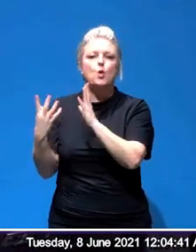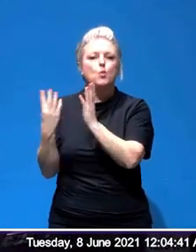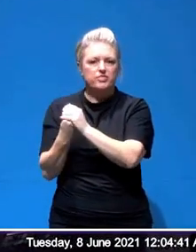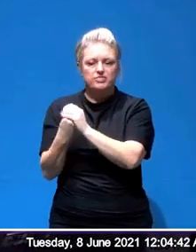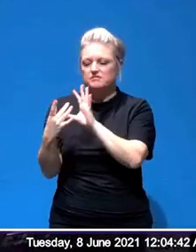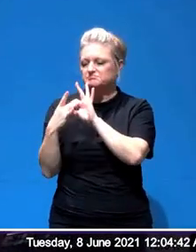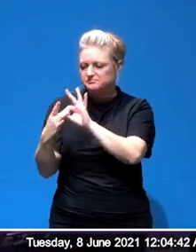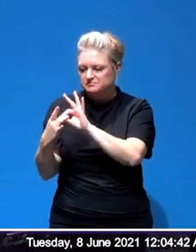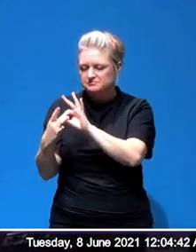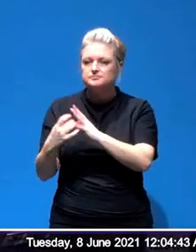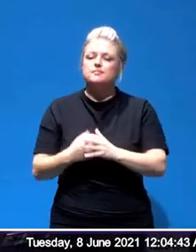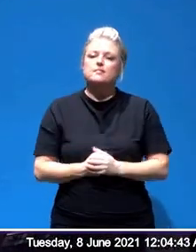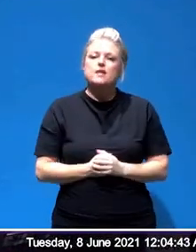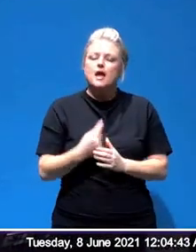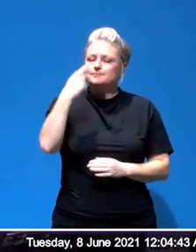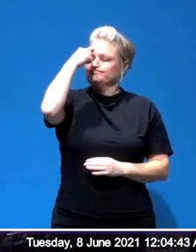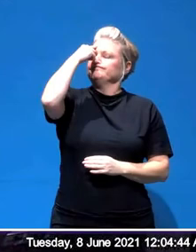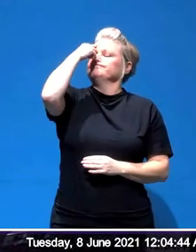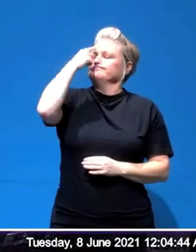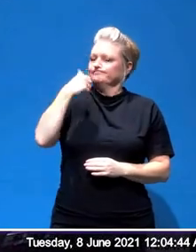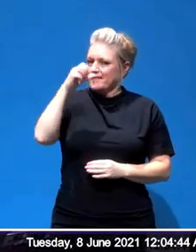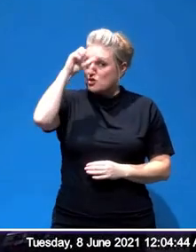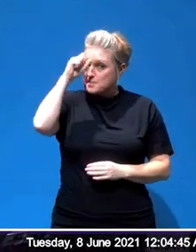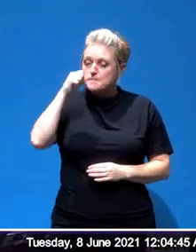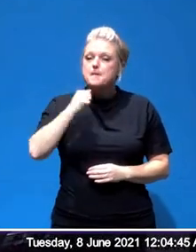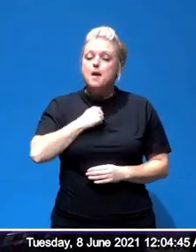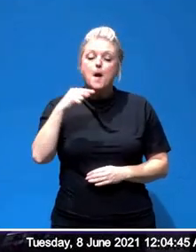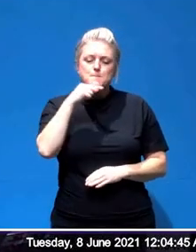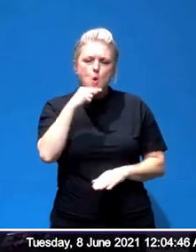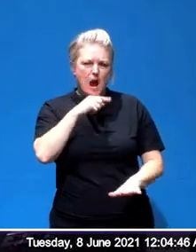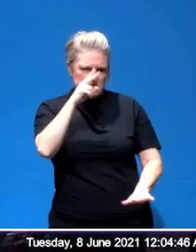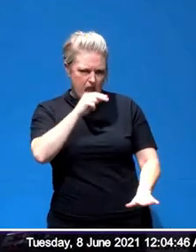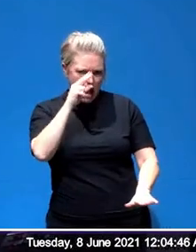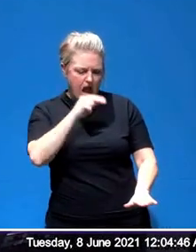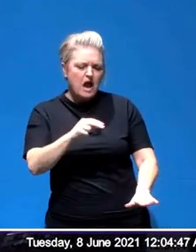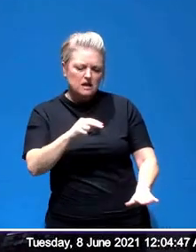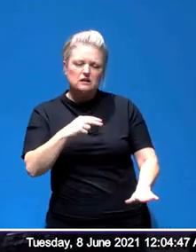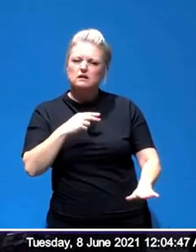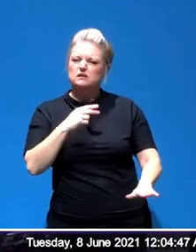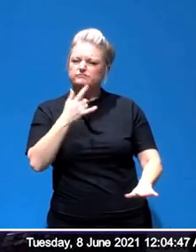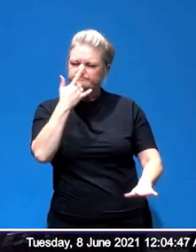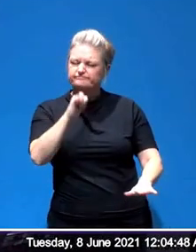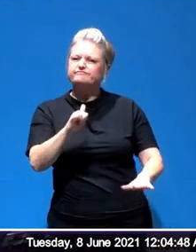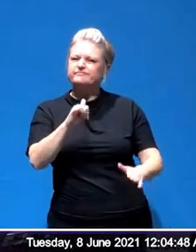quite young and he cut himself, and people were trying to hold him down